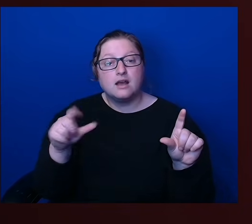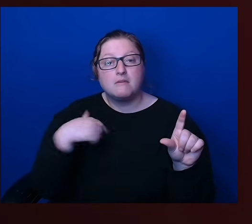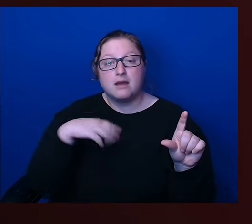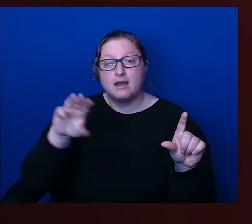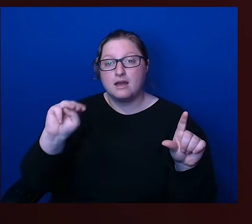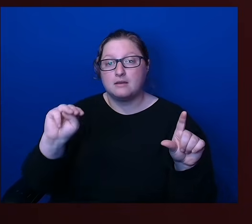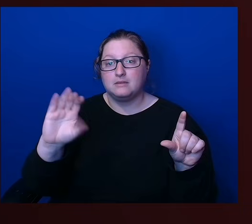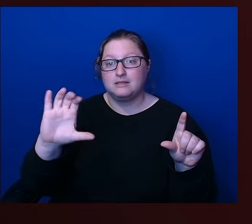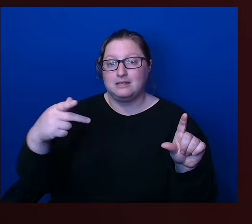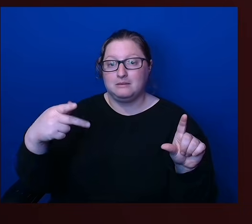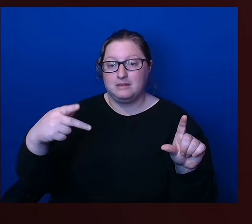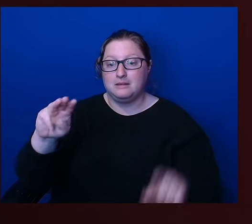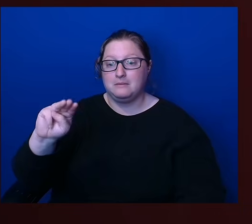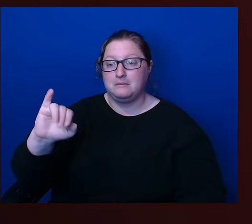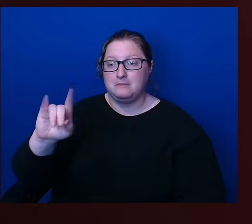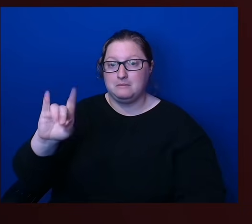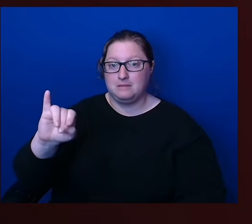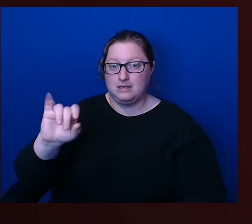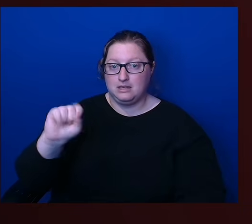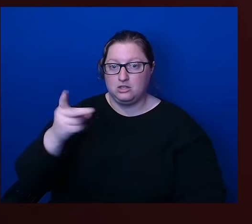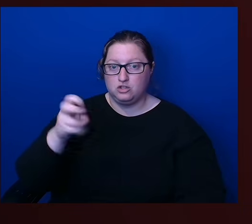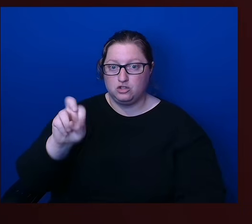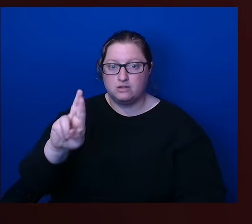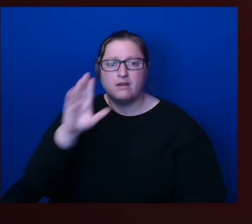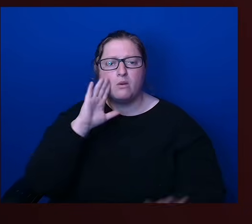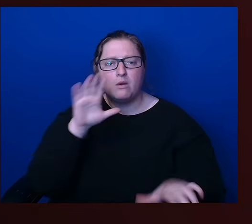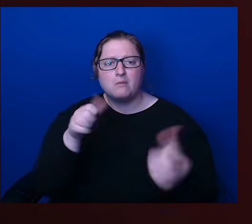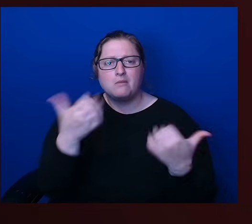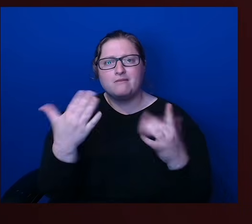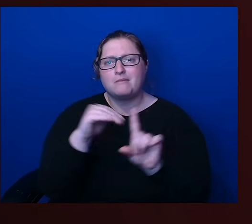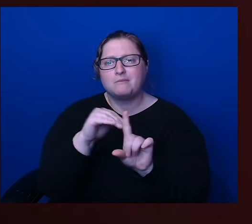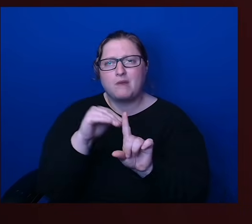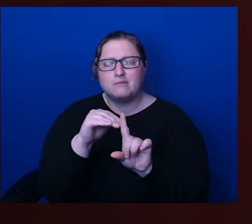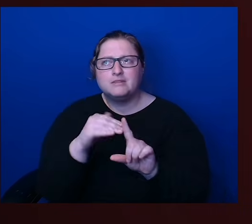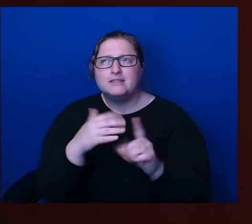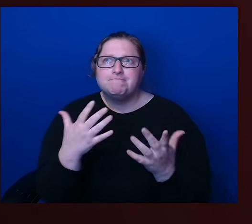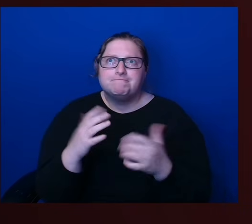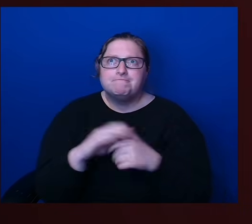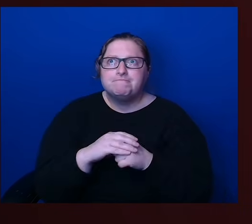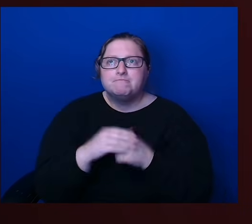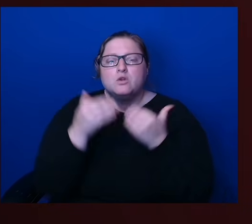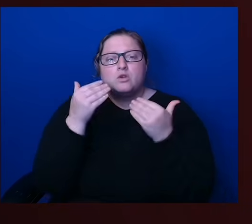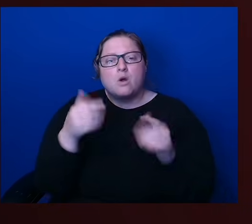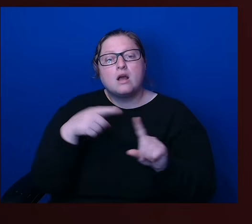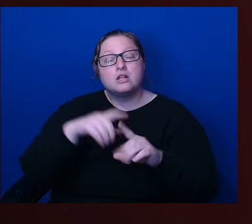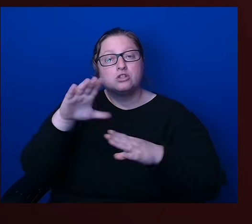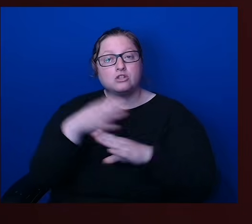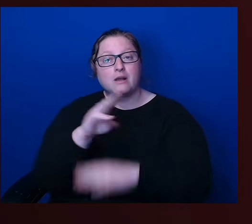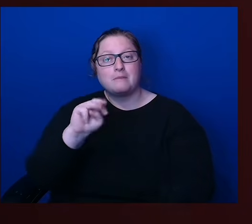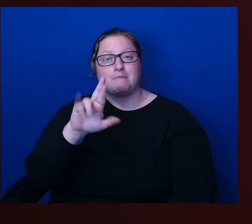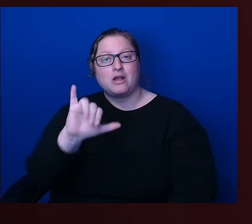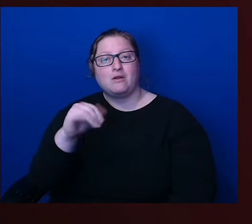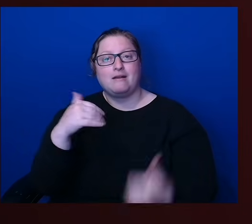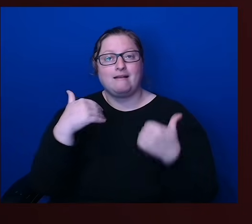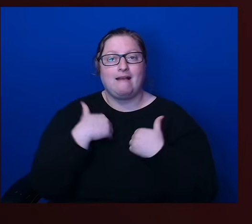Now, what I'm going to do is I'm going to give it a prompt, sort of like, "Play the song "Mary Had A Little Lamb" on the Windows Wavetable device,